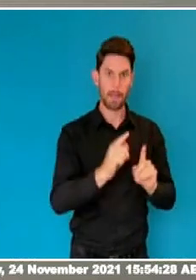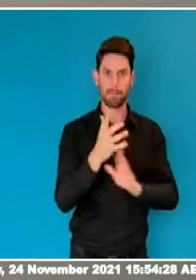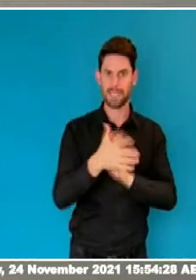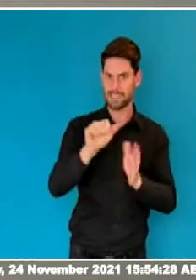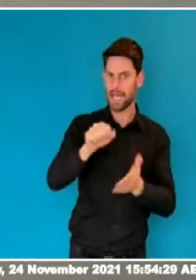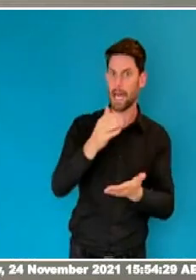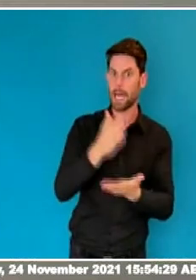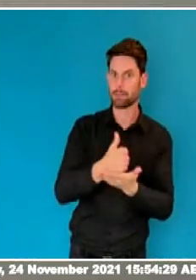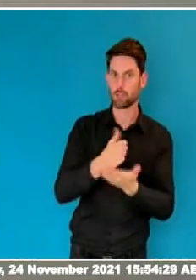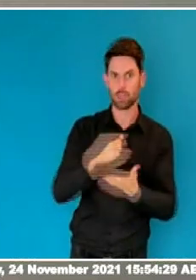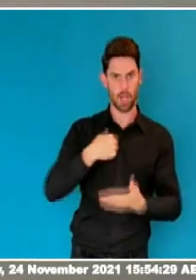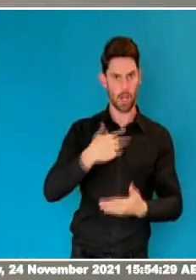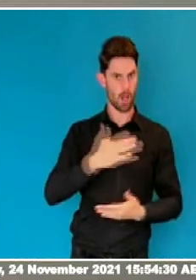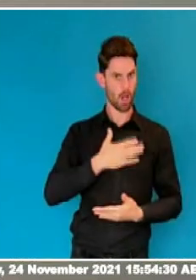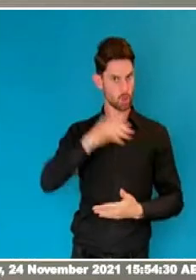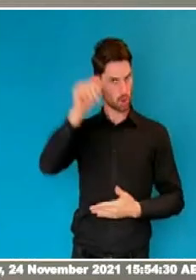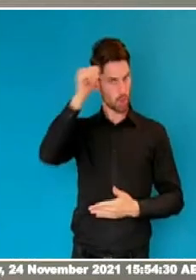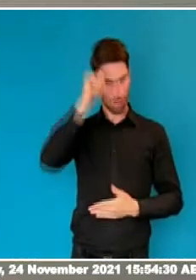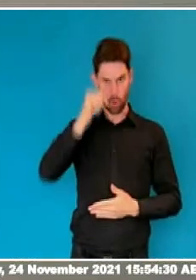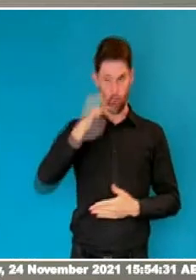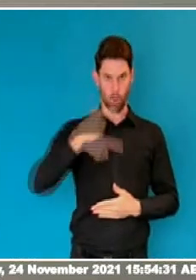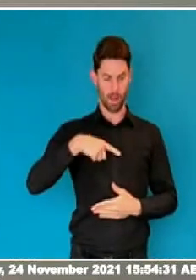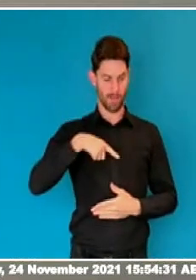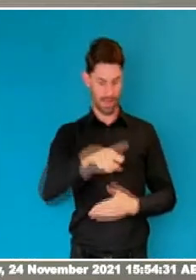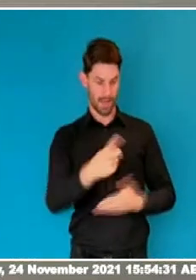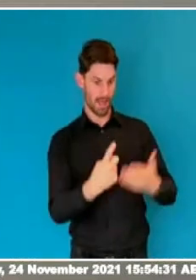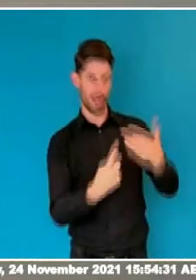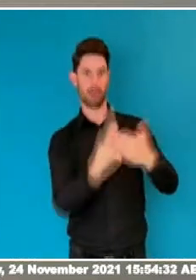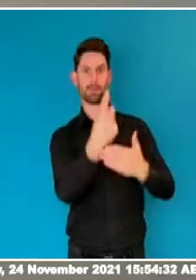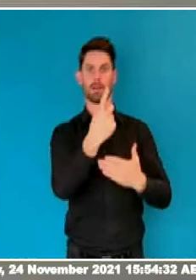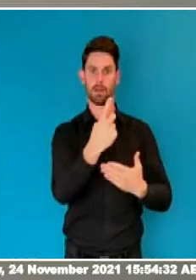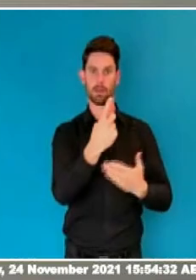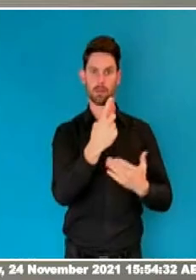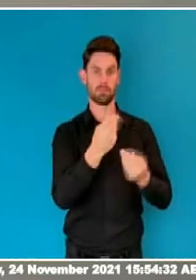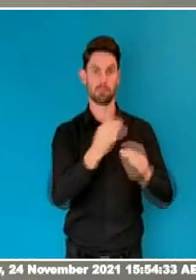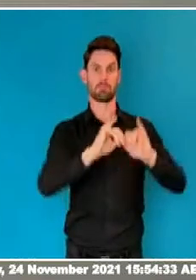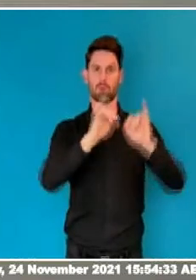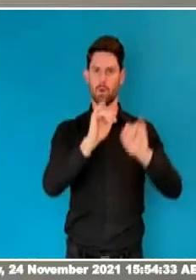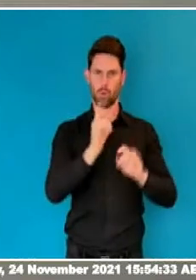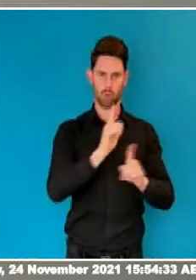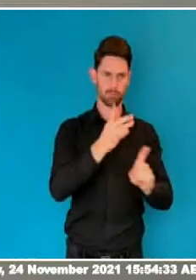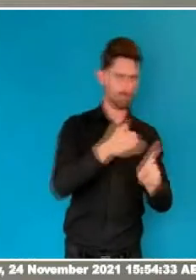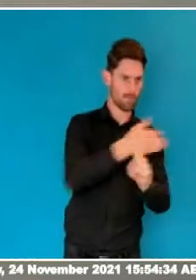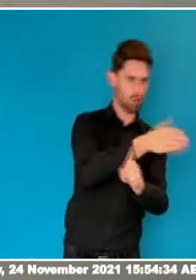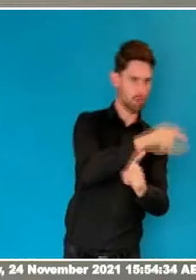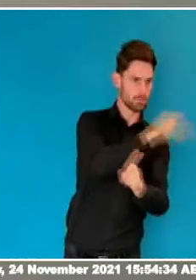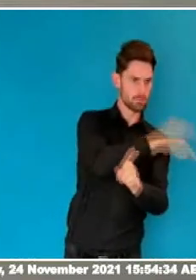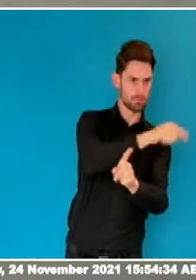what are the factors that have contributed, what are the causes, to determine especially